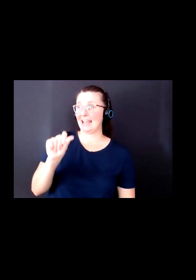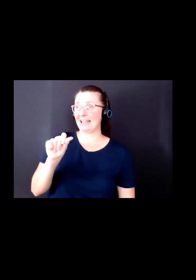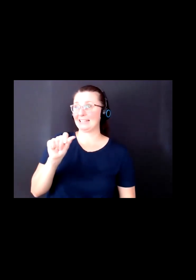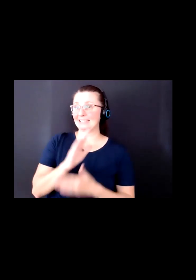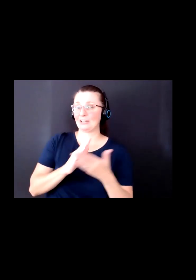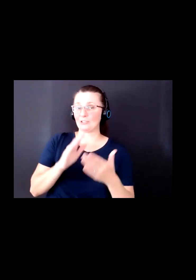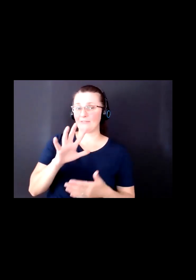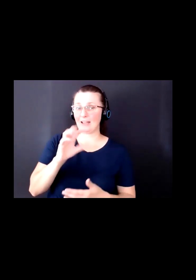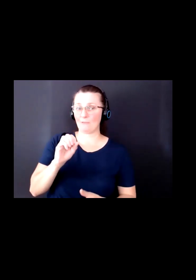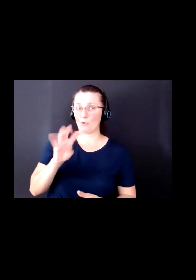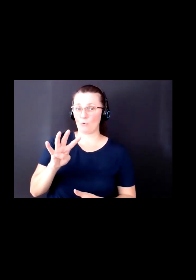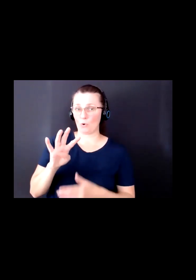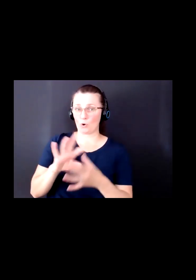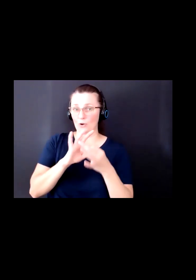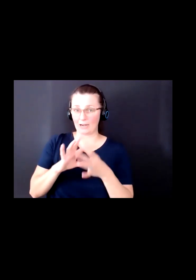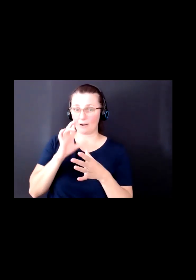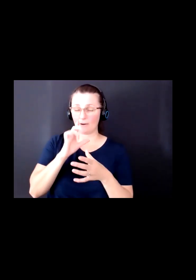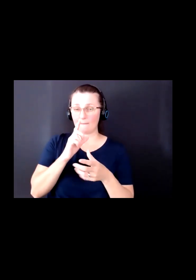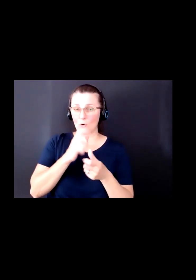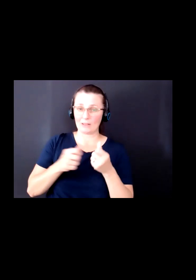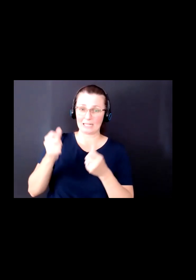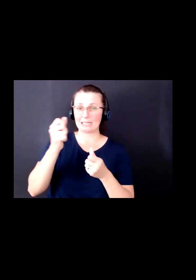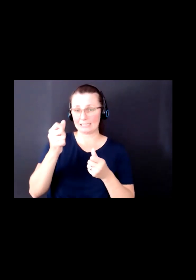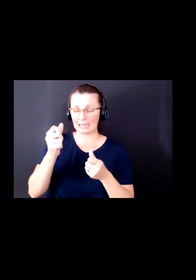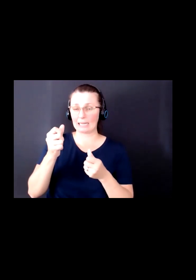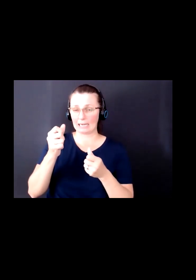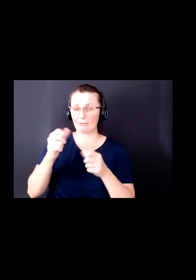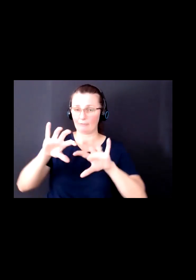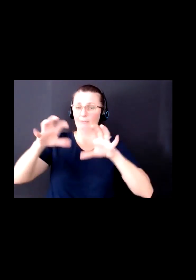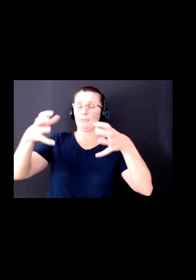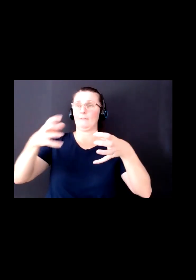branch of state government. And in this role we provide guidance